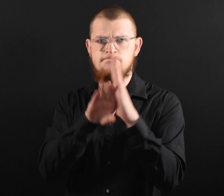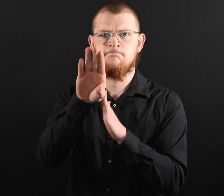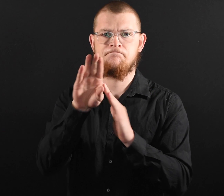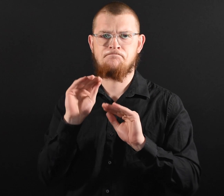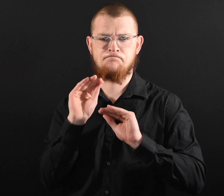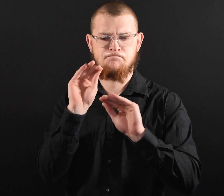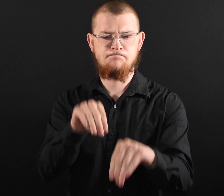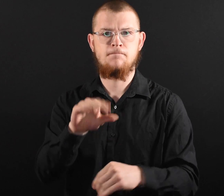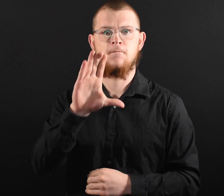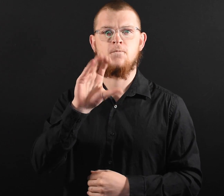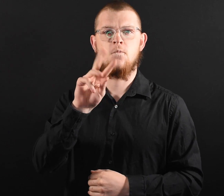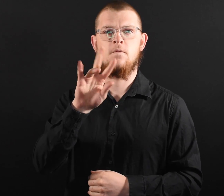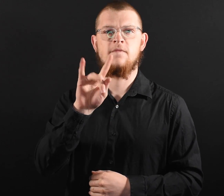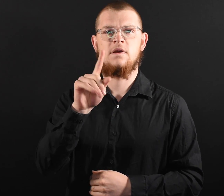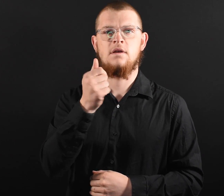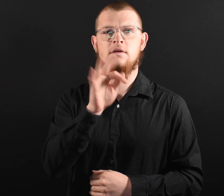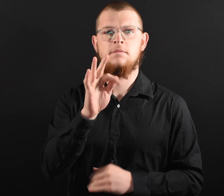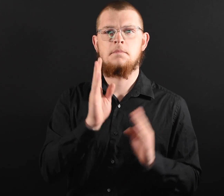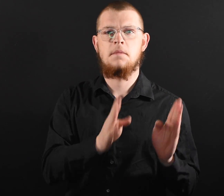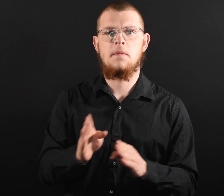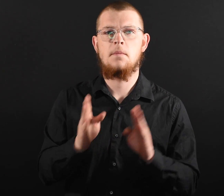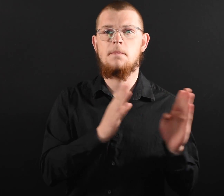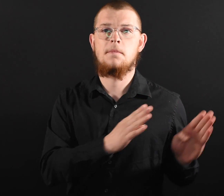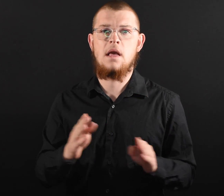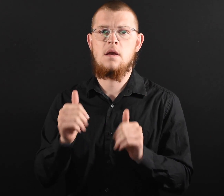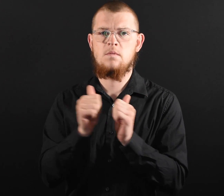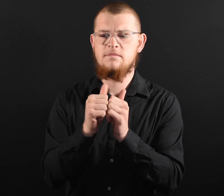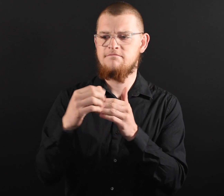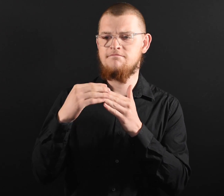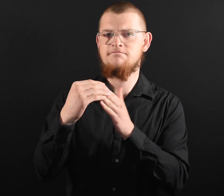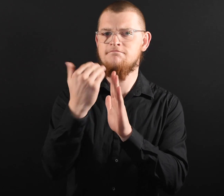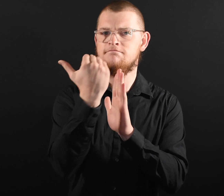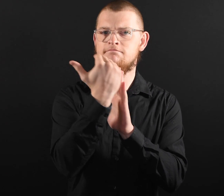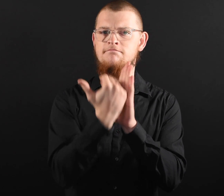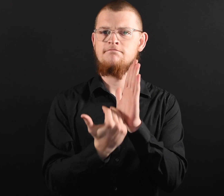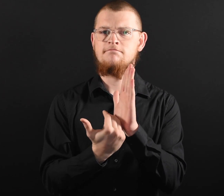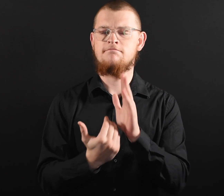and implement a COVID-19 Preparedness Plan in accordance with applicable guidance.